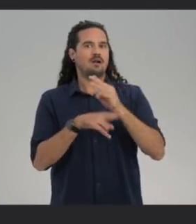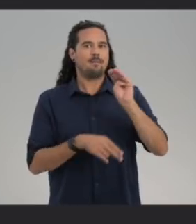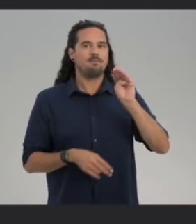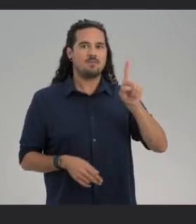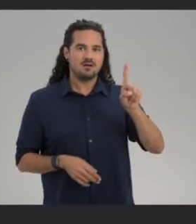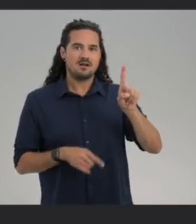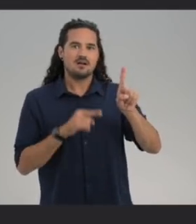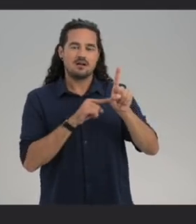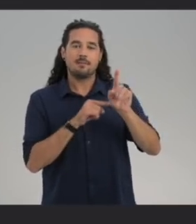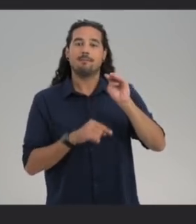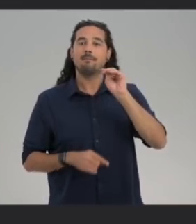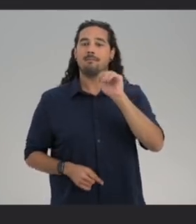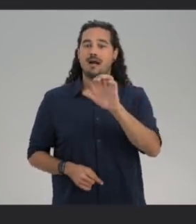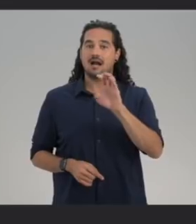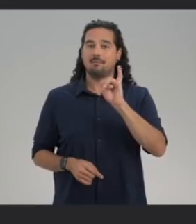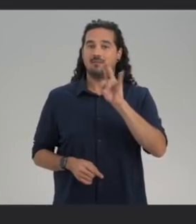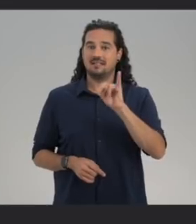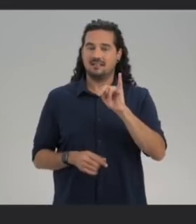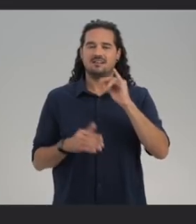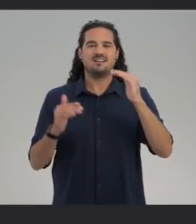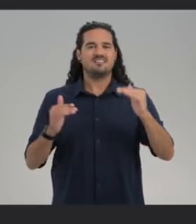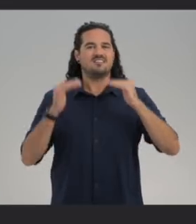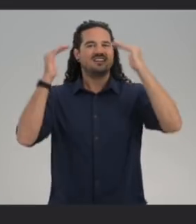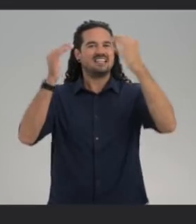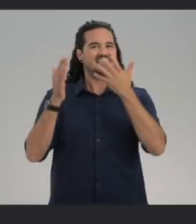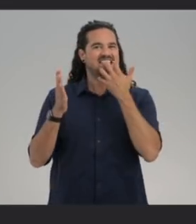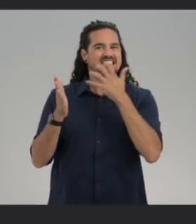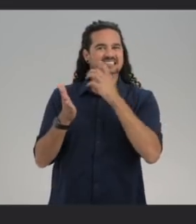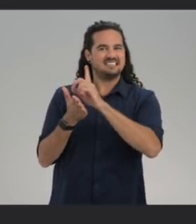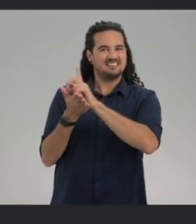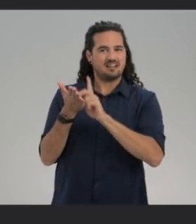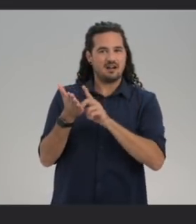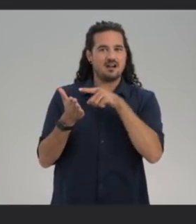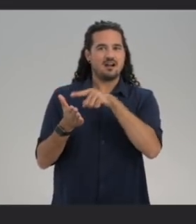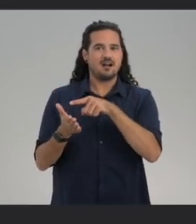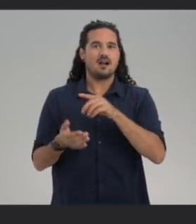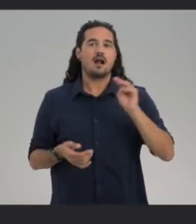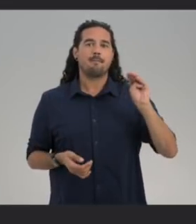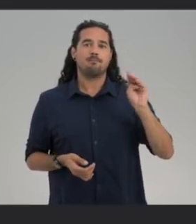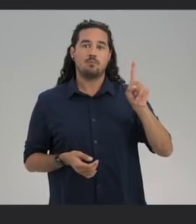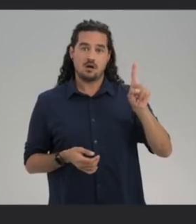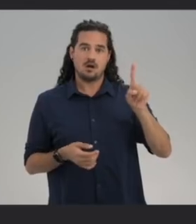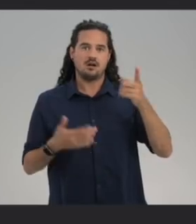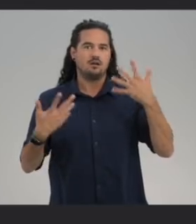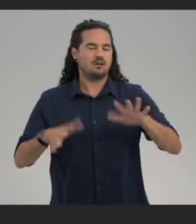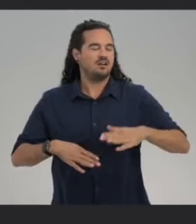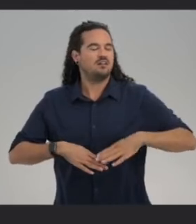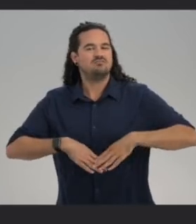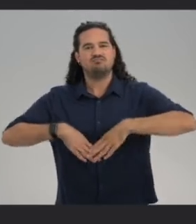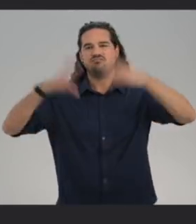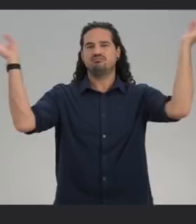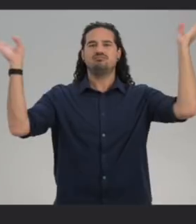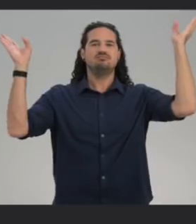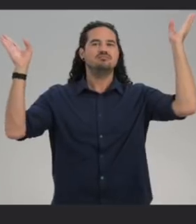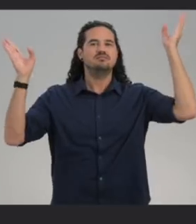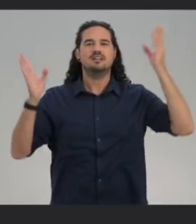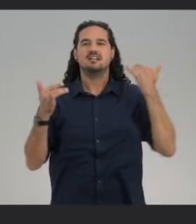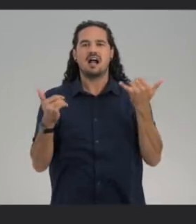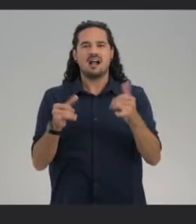And with the Mac mini's advanced thermal design, M1 is unleashed, easily sustaining its breakthrough performance